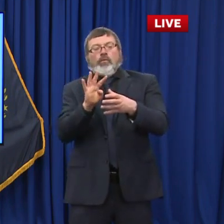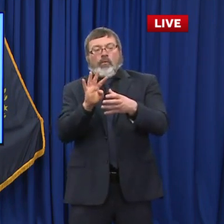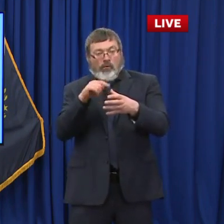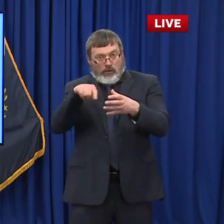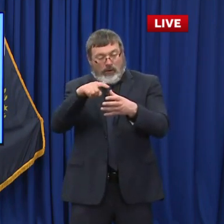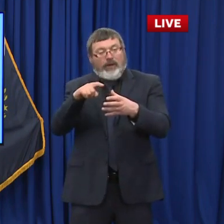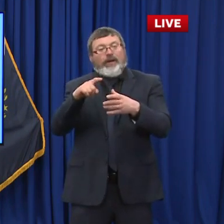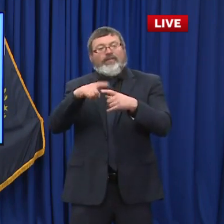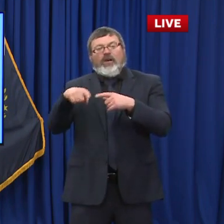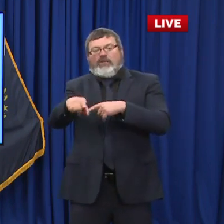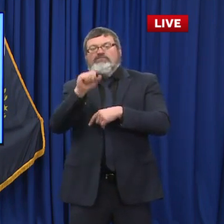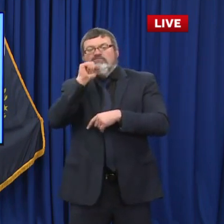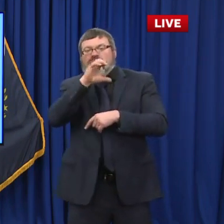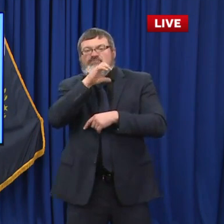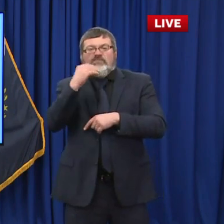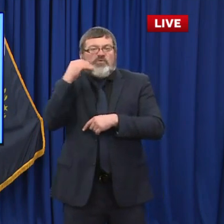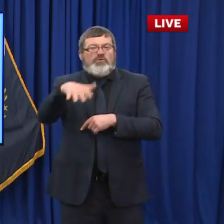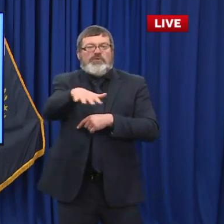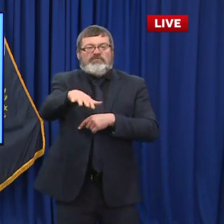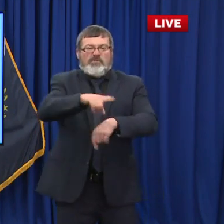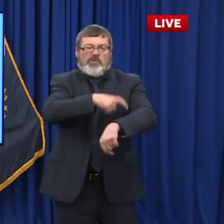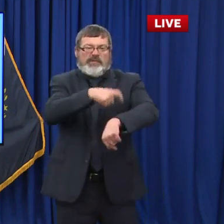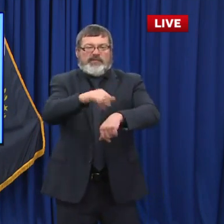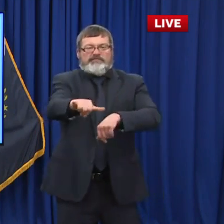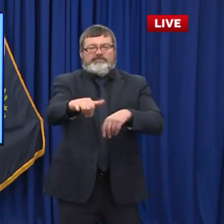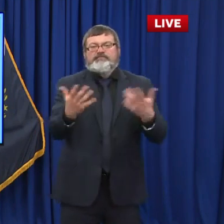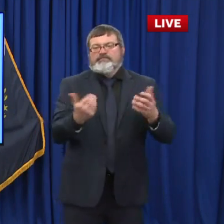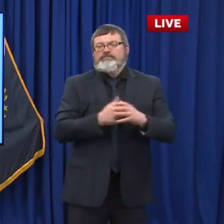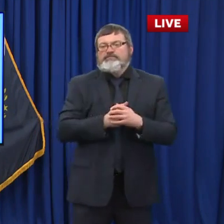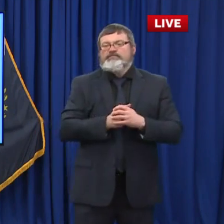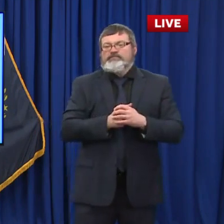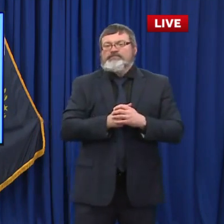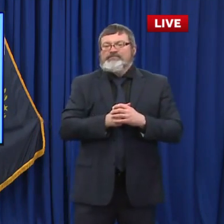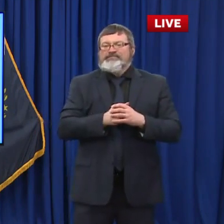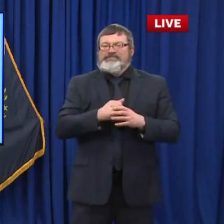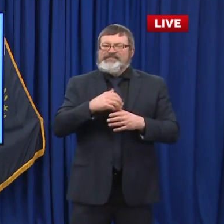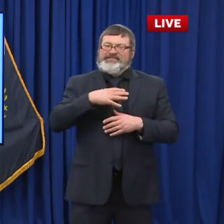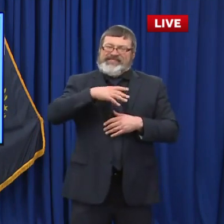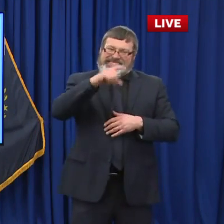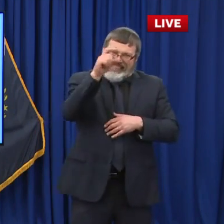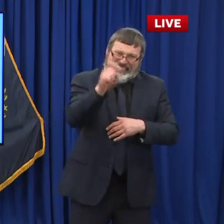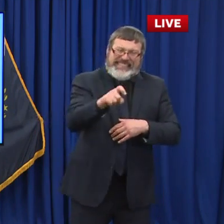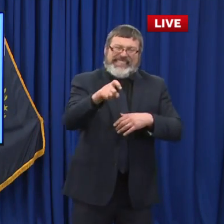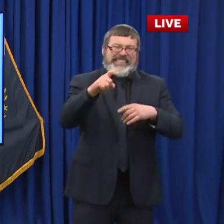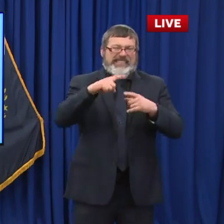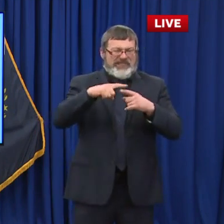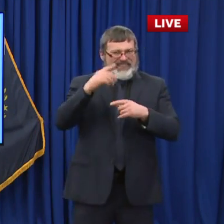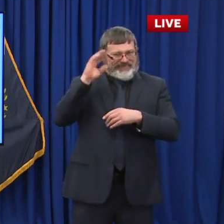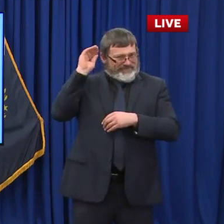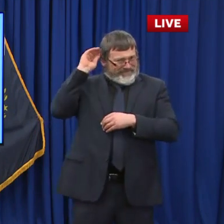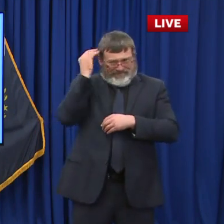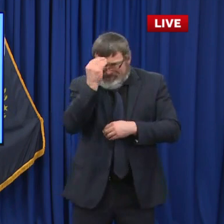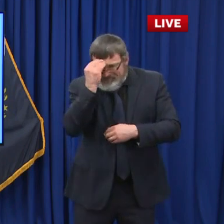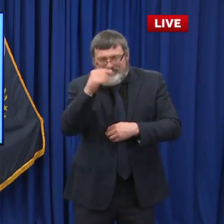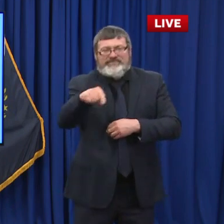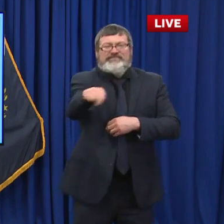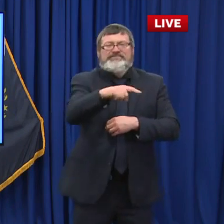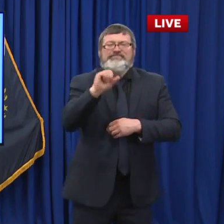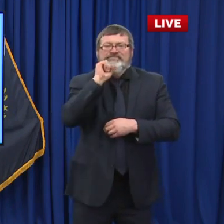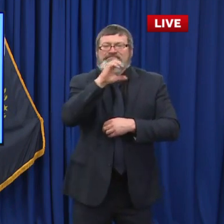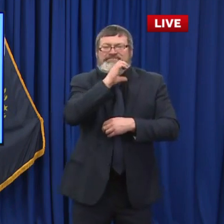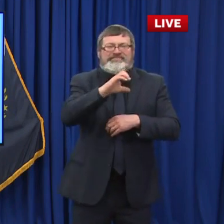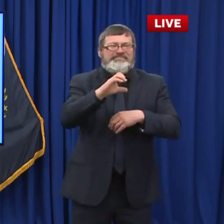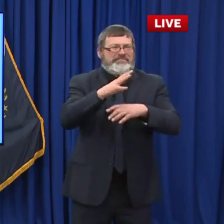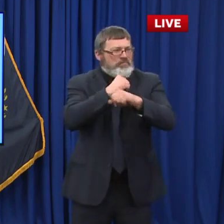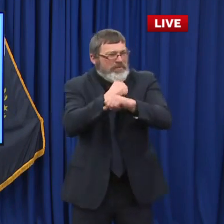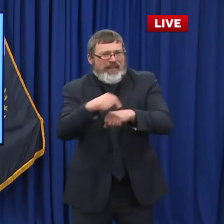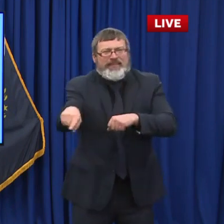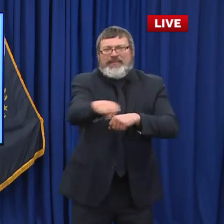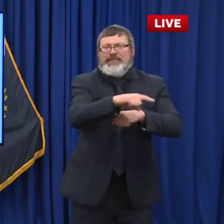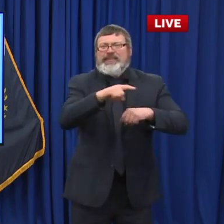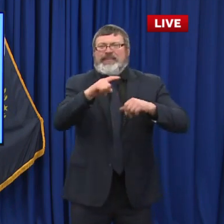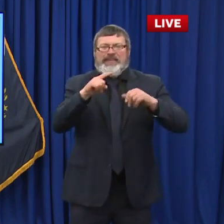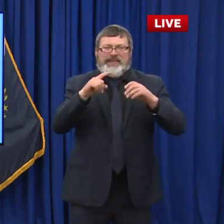WE CONTINUED TO CONDUCT CONTACT TRACING EFFORTS FOR PEOPLE AT HIGHEST RISK SUCH AS PEOPLE WORKING AND COPY IT SETTINGS, HEALTH CARE FACILITIES, AND SCHOOLS.